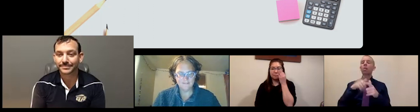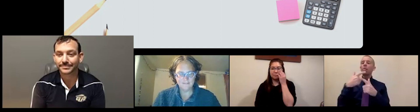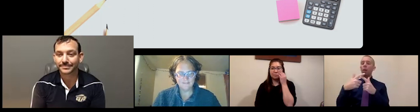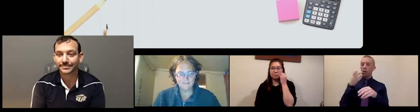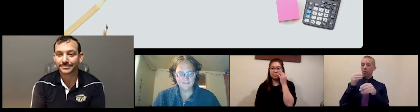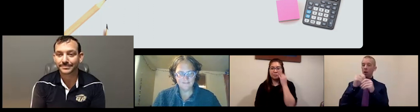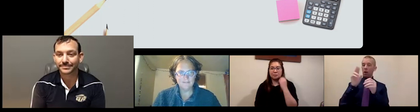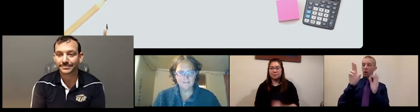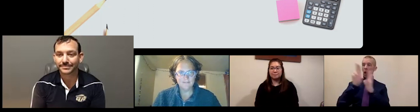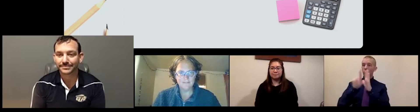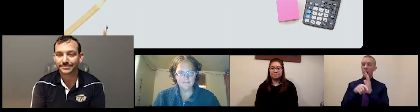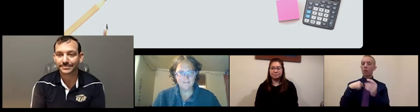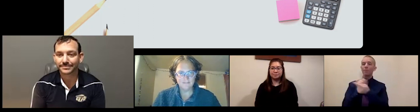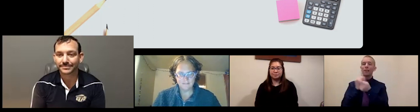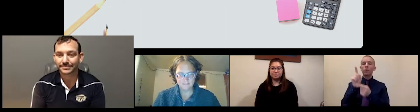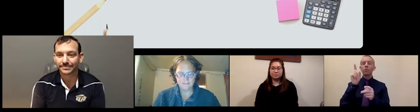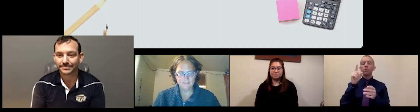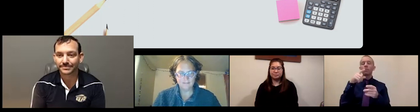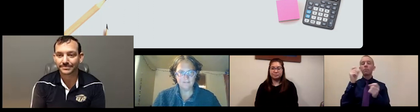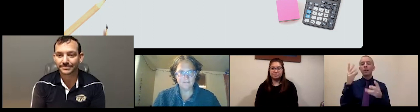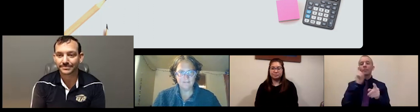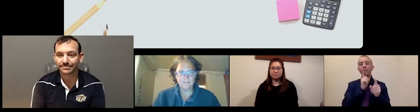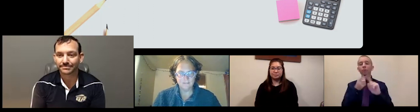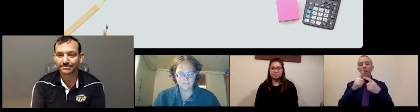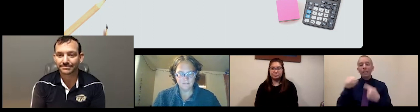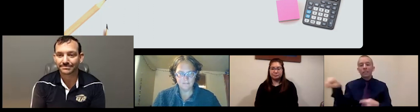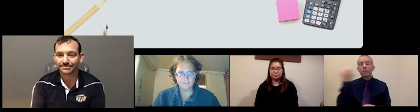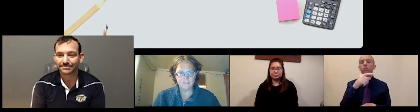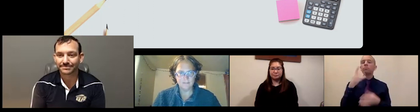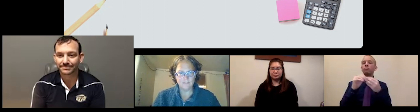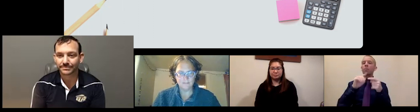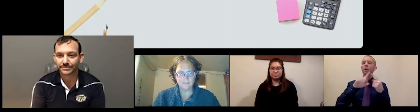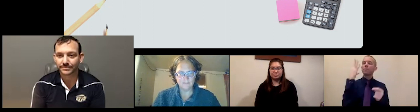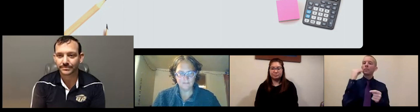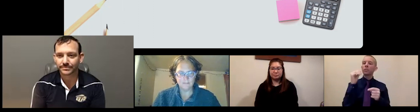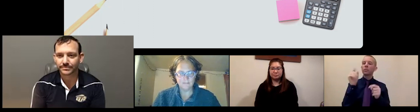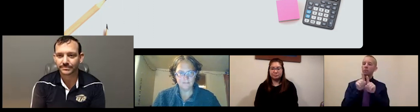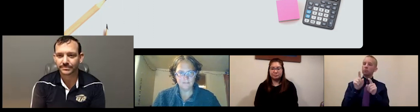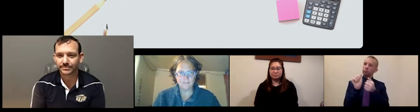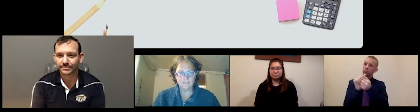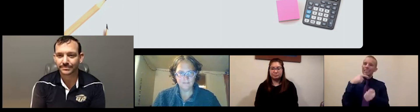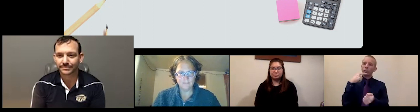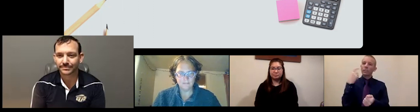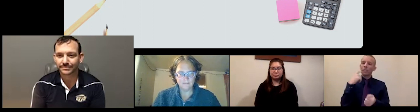Then as an undergraduate I met many deaf friends who shared their experiences with their hearing dentists.